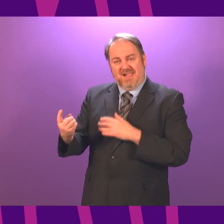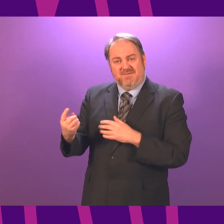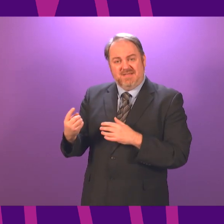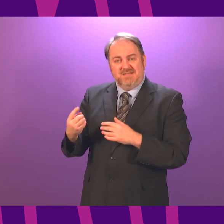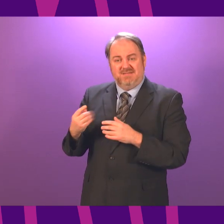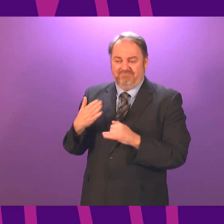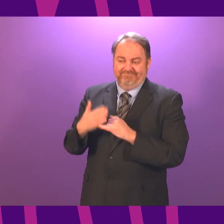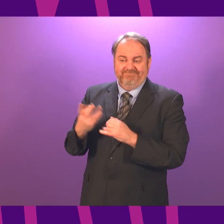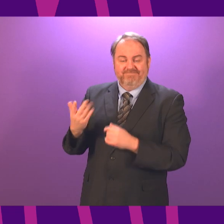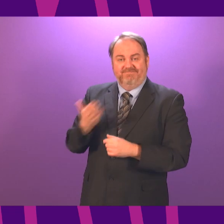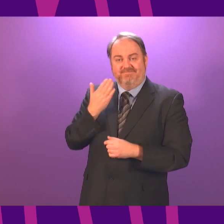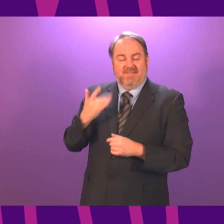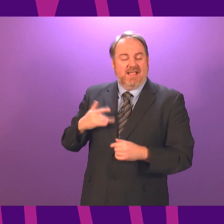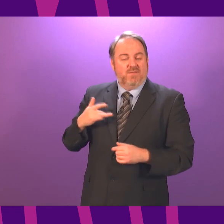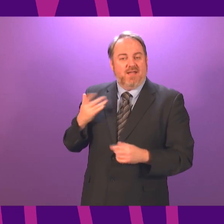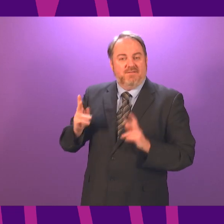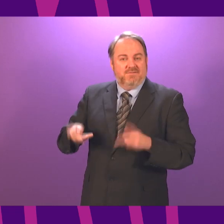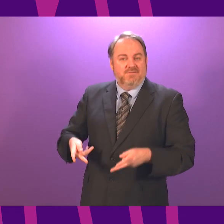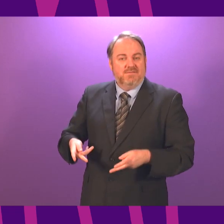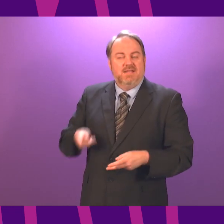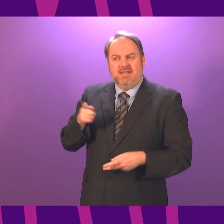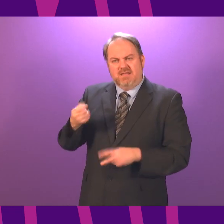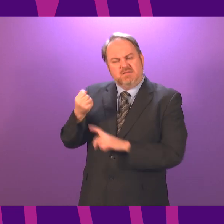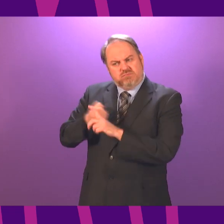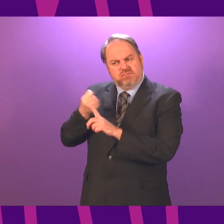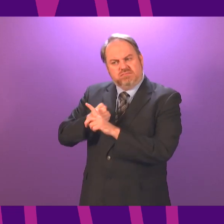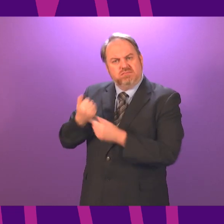greater priority for the vaccine. He is doing a sterling job to ensure that the needs of people